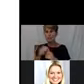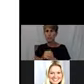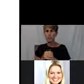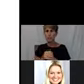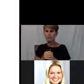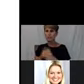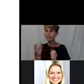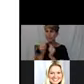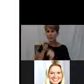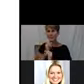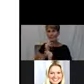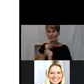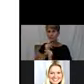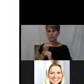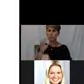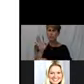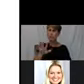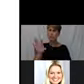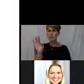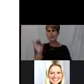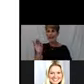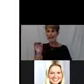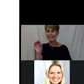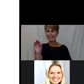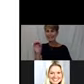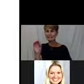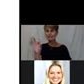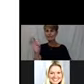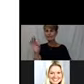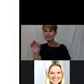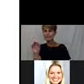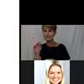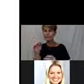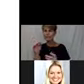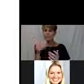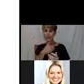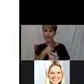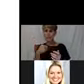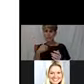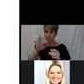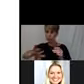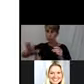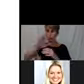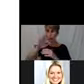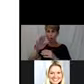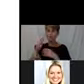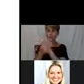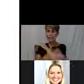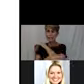there's about 90 members across the country and we practice differently.